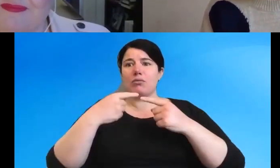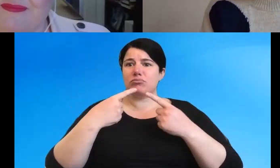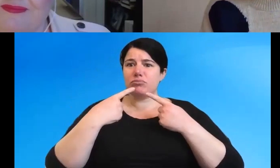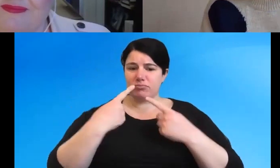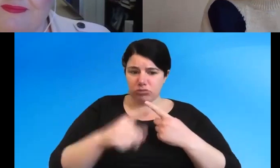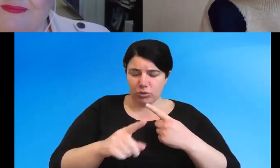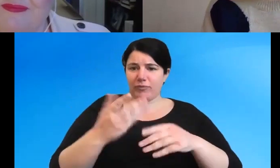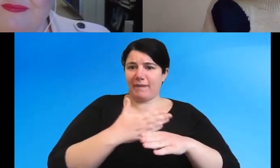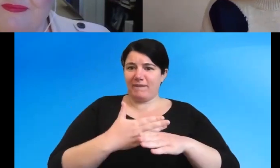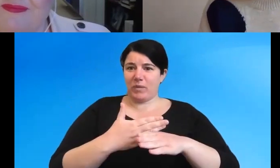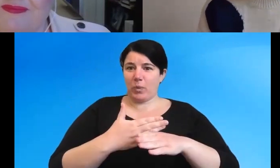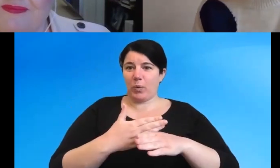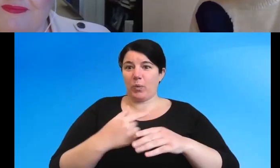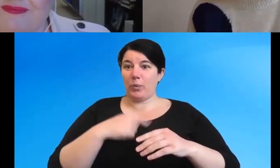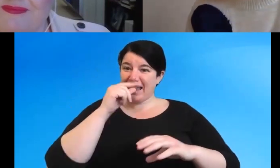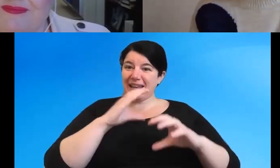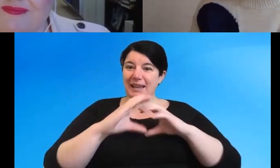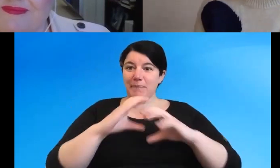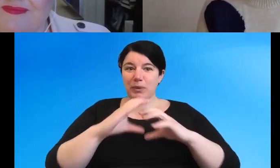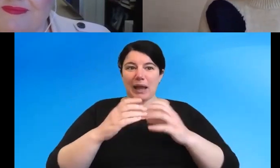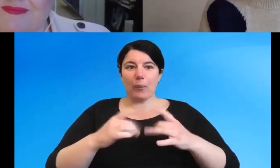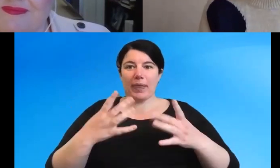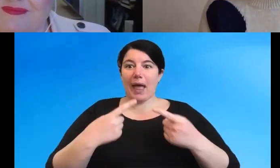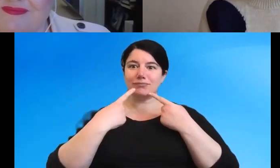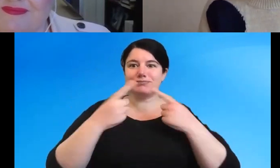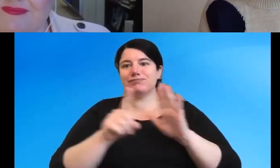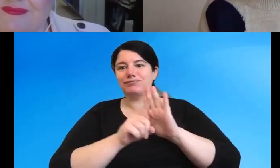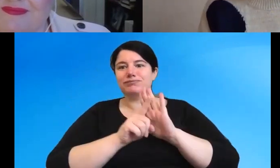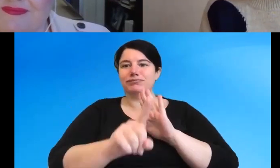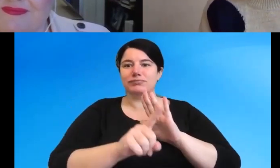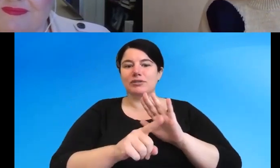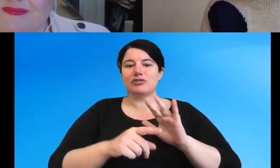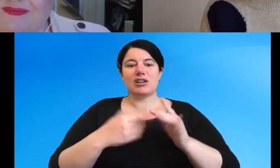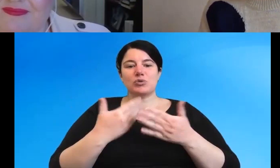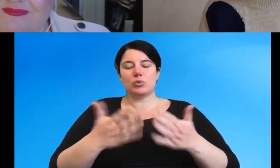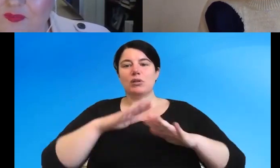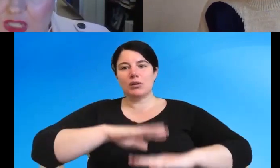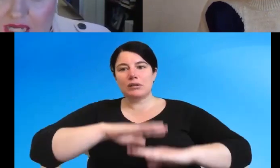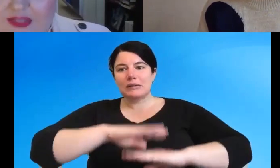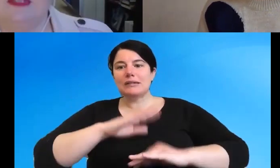without saying anything, keeping people in the holding pattern until the message is all cleared?